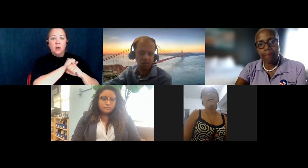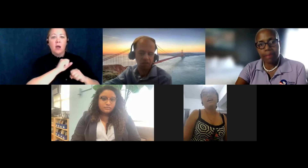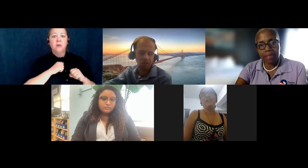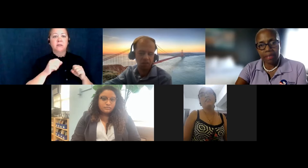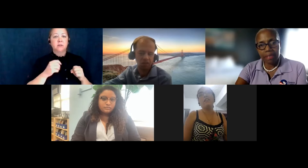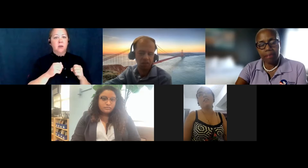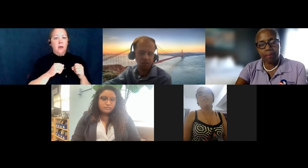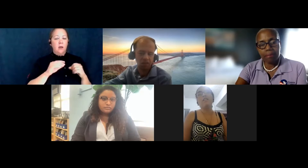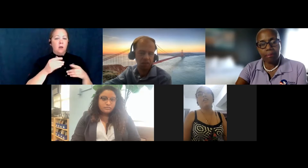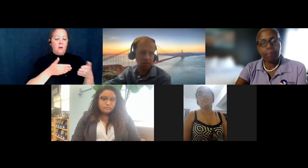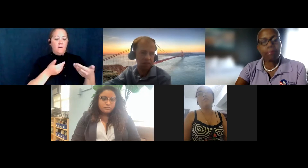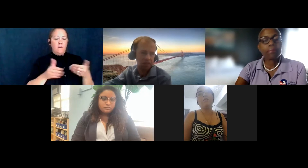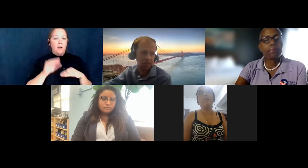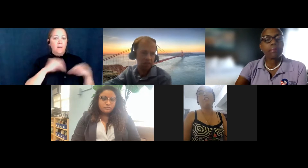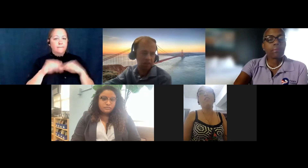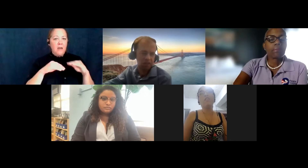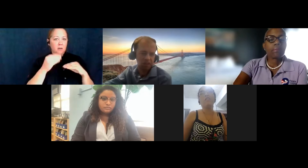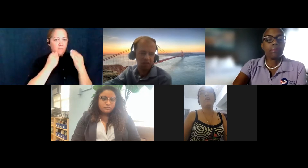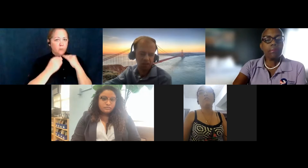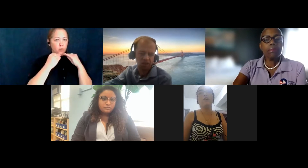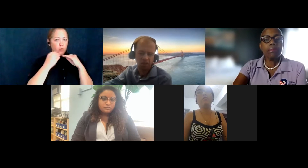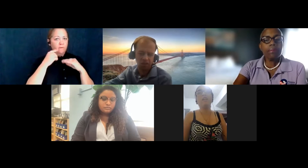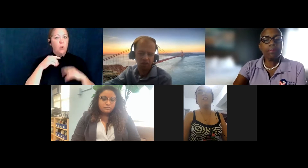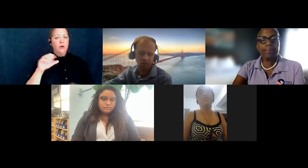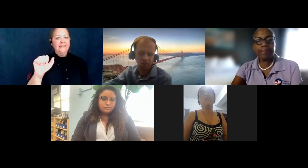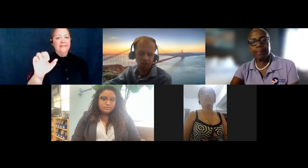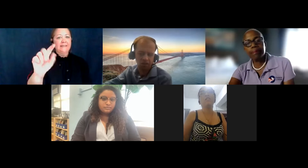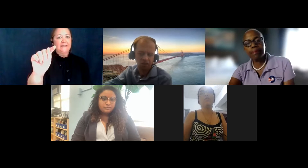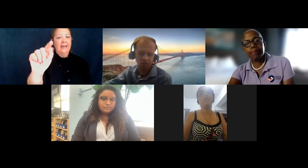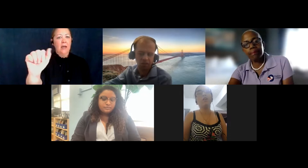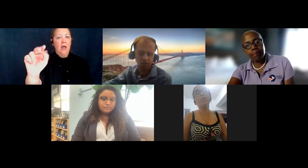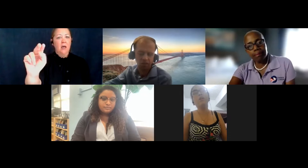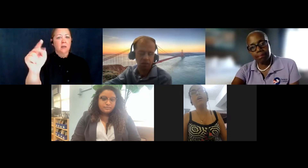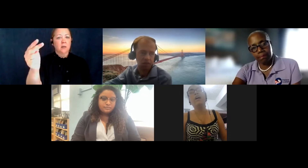and at Saint Anthony's Foundation is a community kitchen in San Francisco.